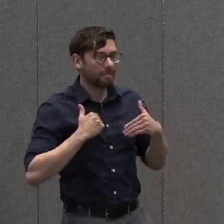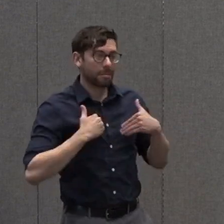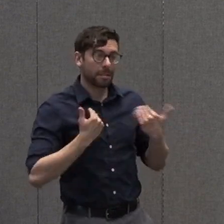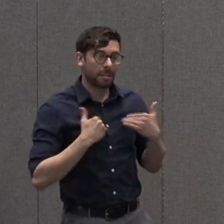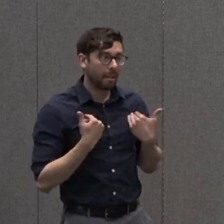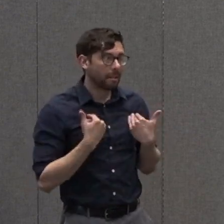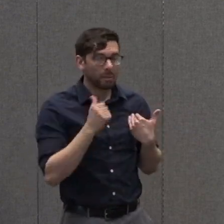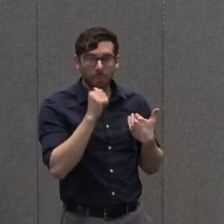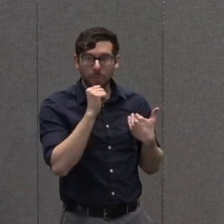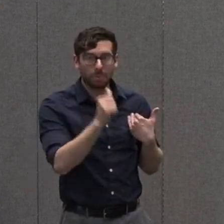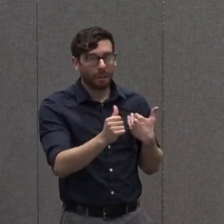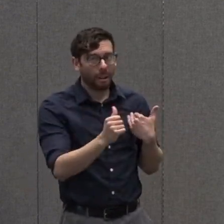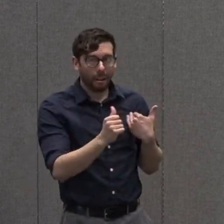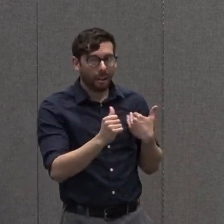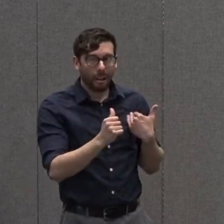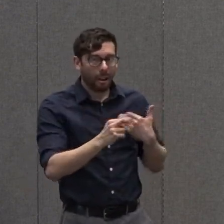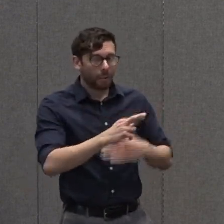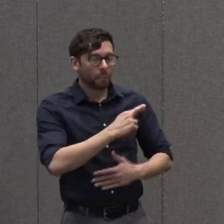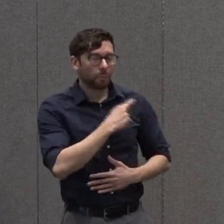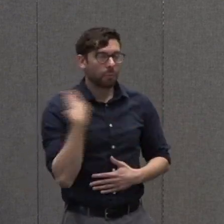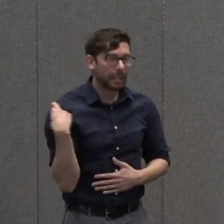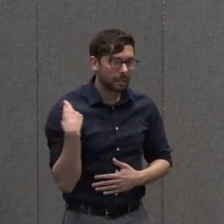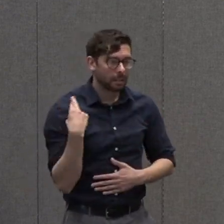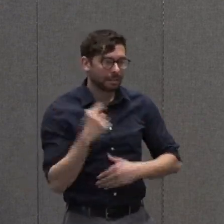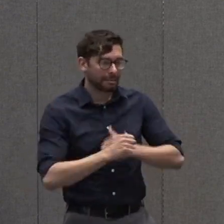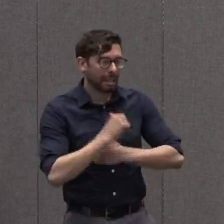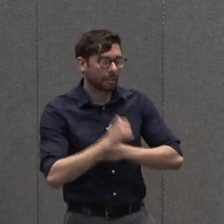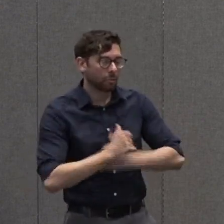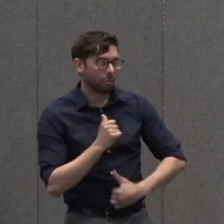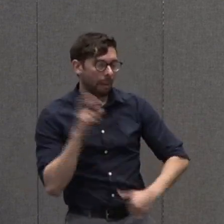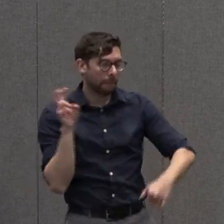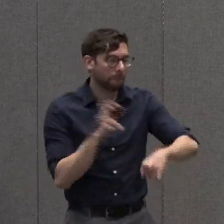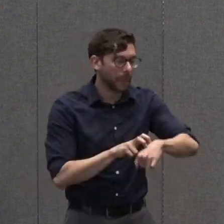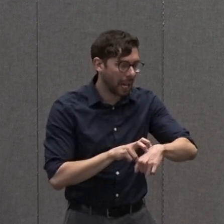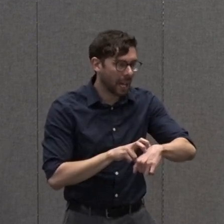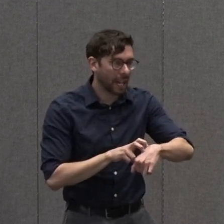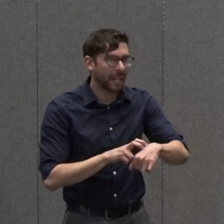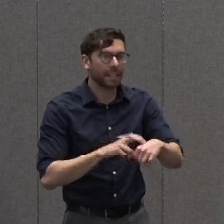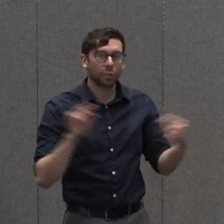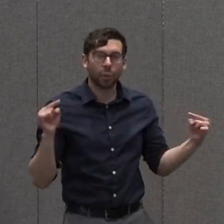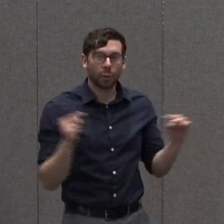That could really hurt, number one, and it could make you sick. So you wanna be very, very careful.